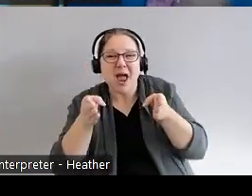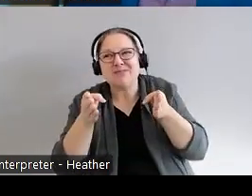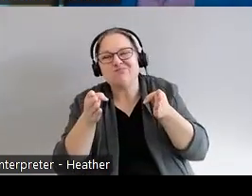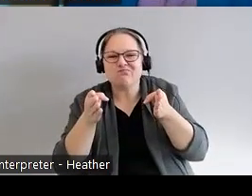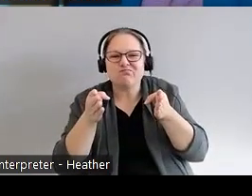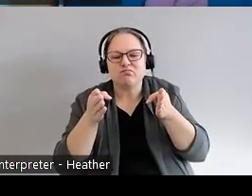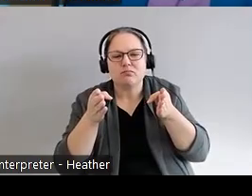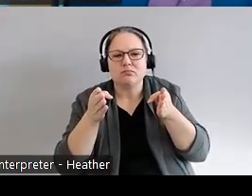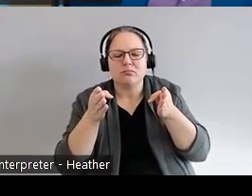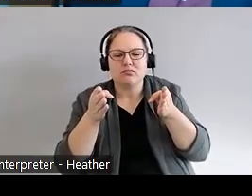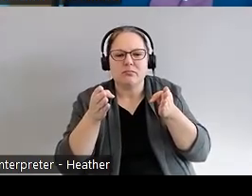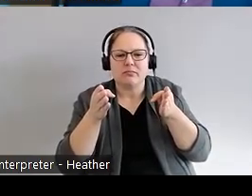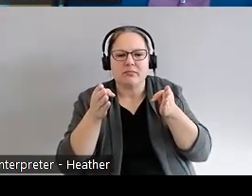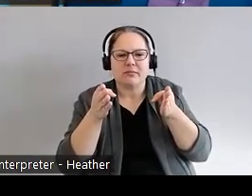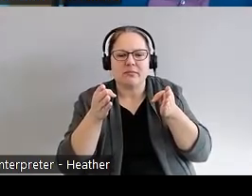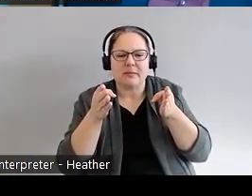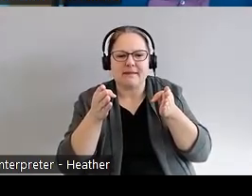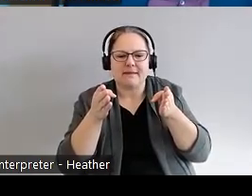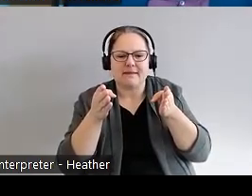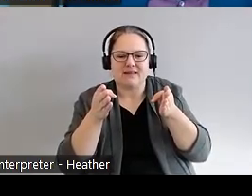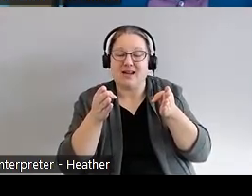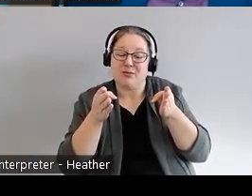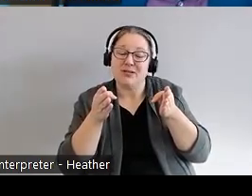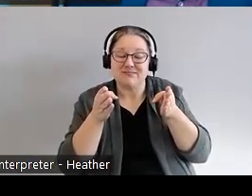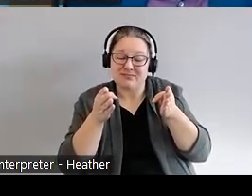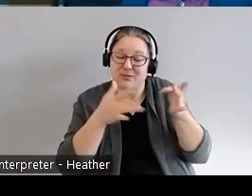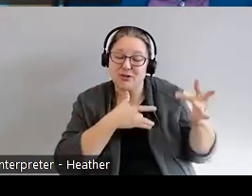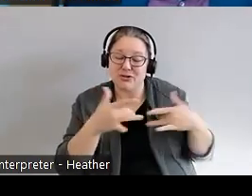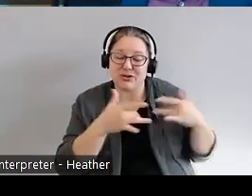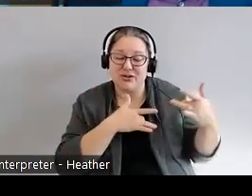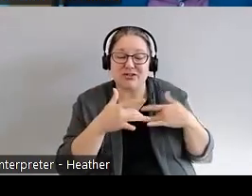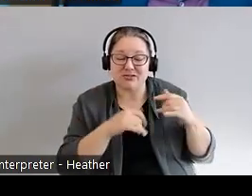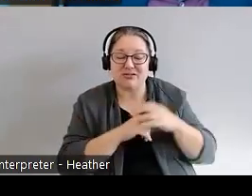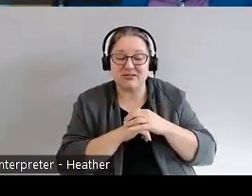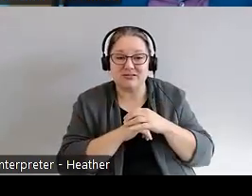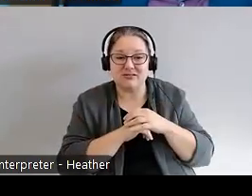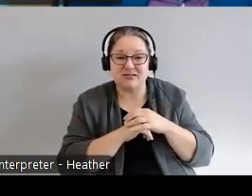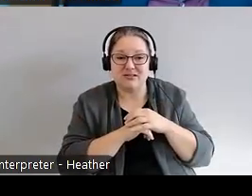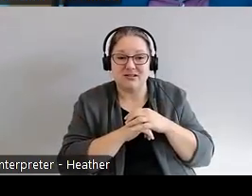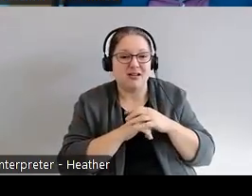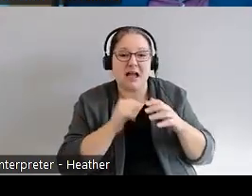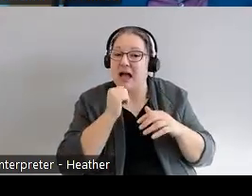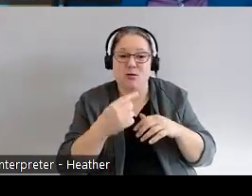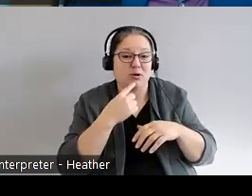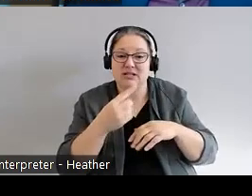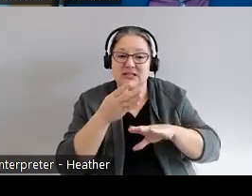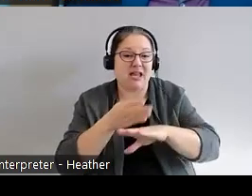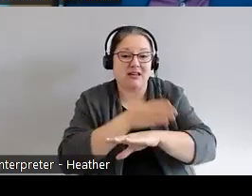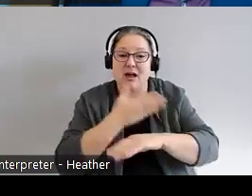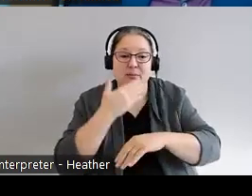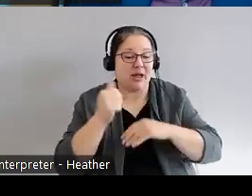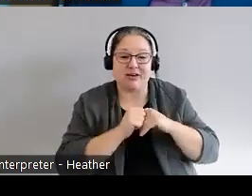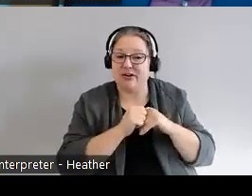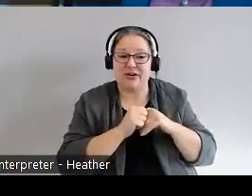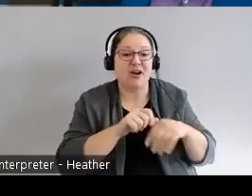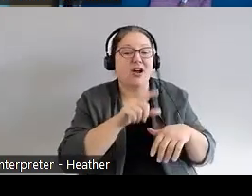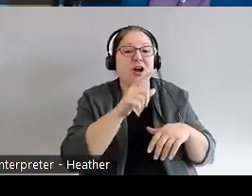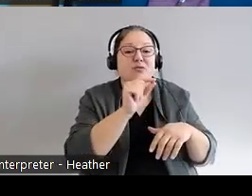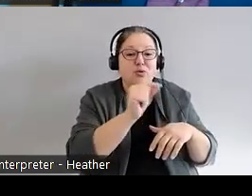um uh quite concerning. Um I wouldn't say that it got better in 2020. No, from 2019 to 2020 we